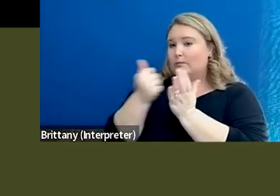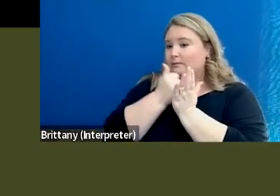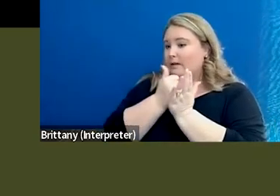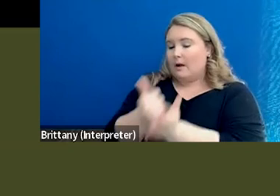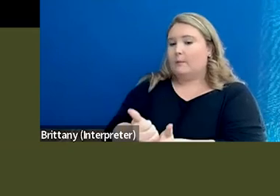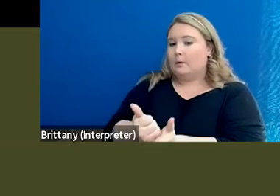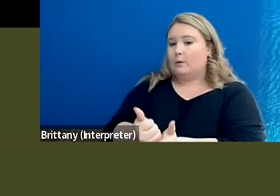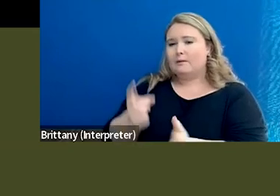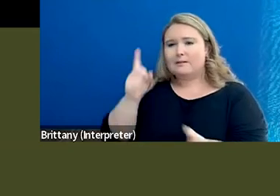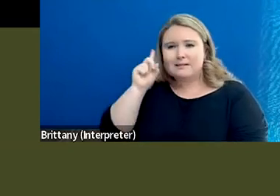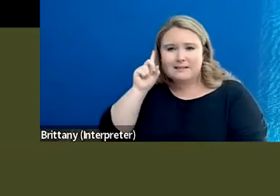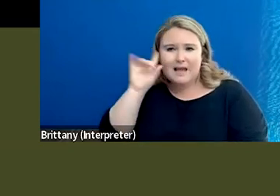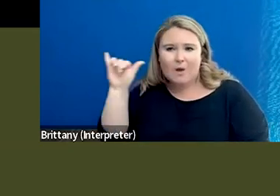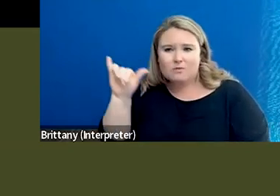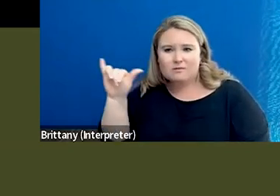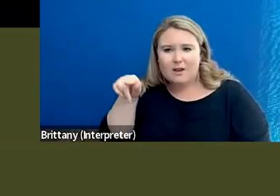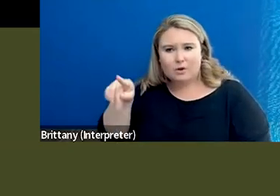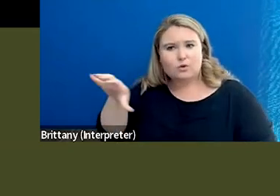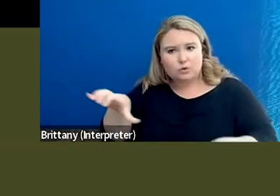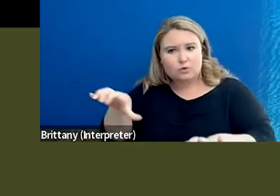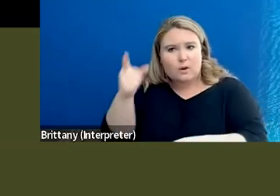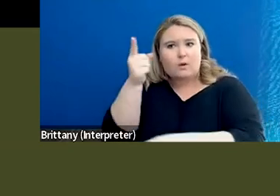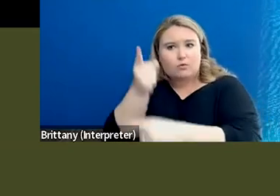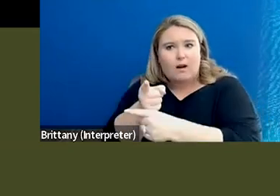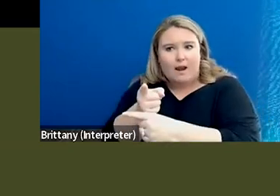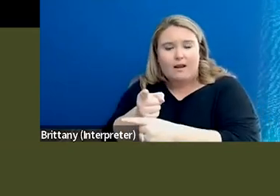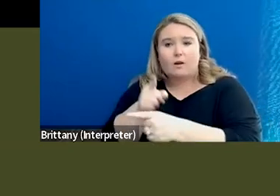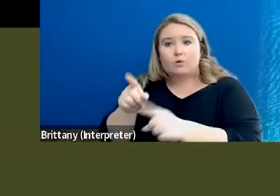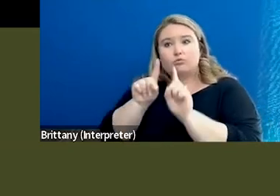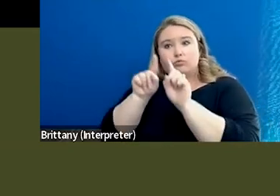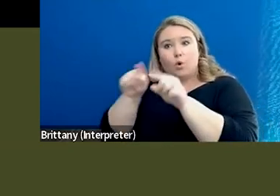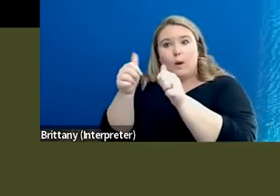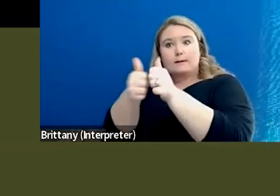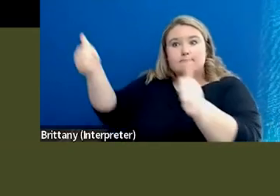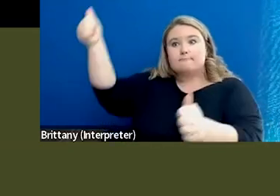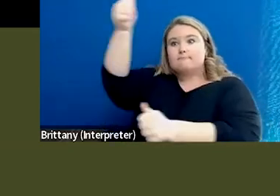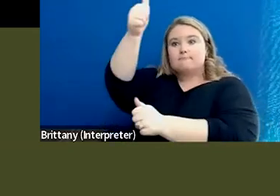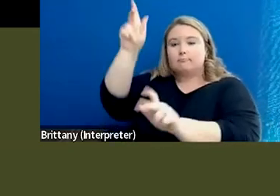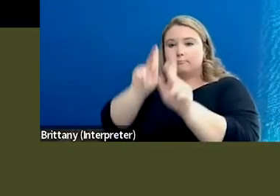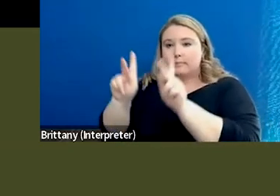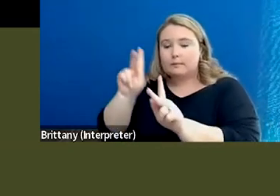It sounds like you're doing the right stuff. You're going to the officials, you're telling your story, you're reporting it.